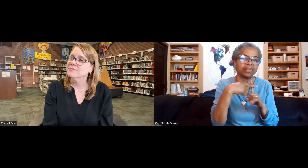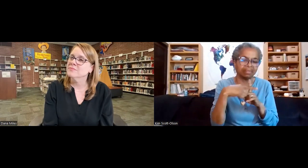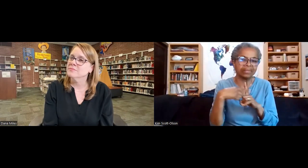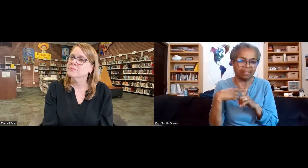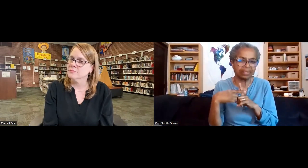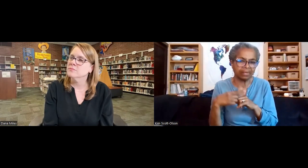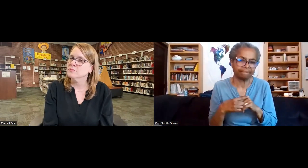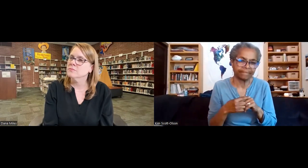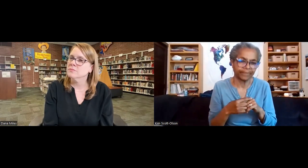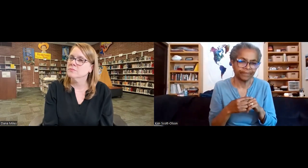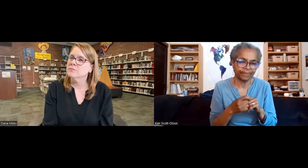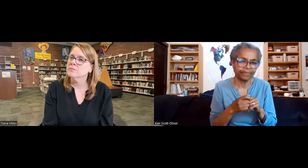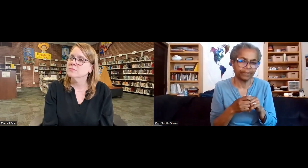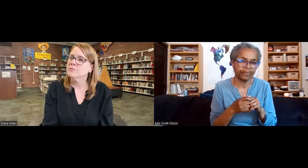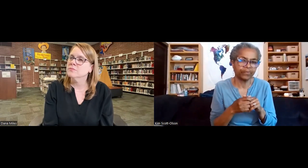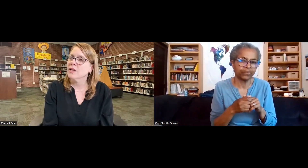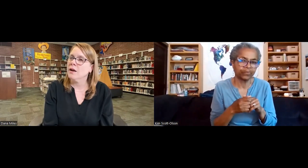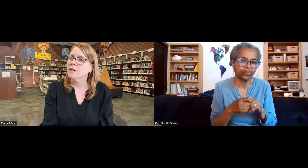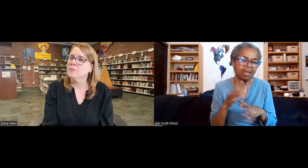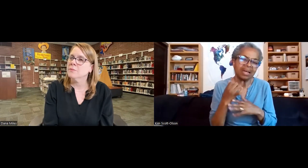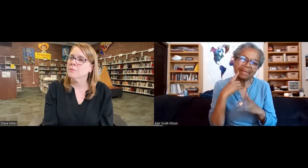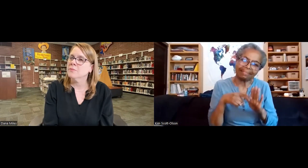There are a lot of positives there.